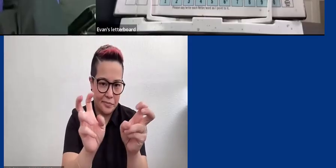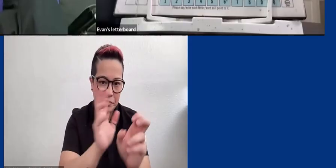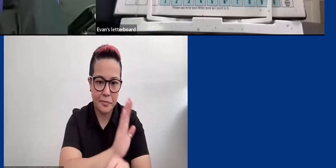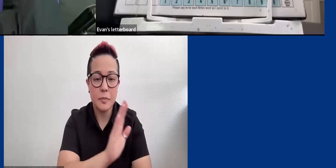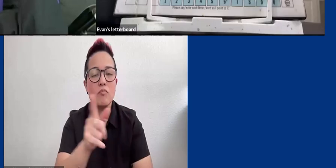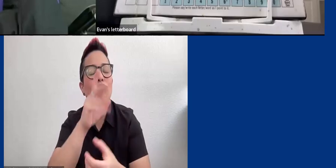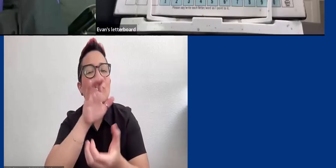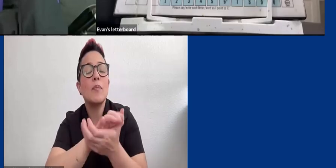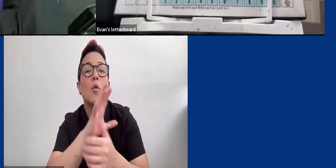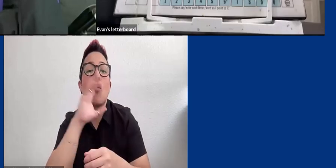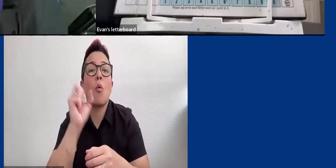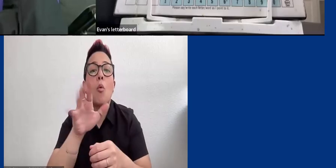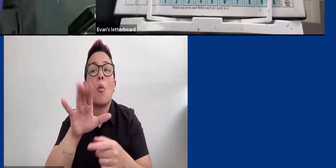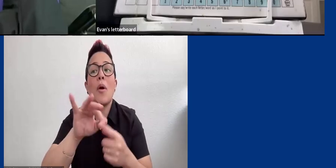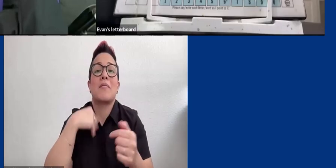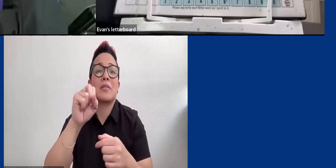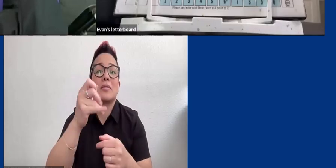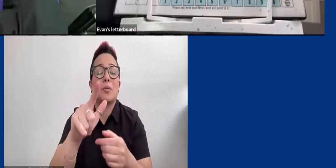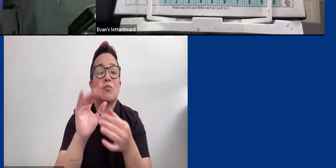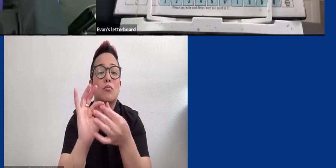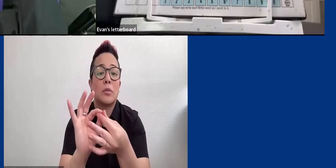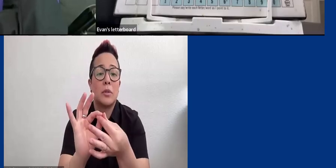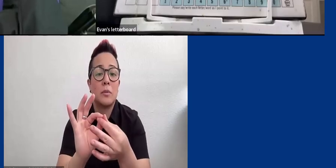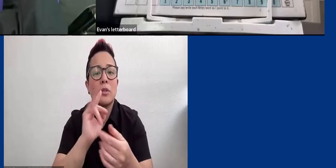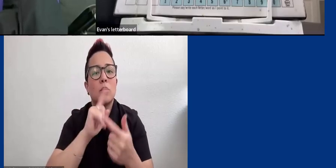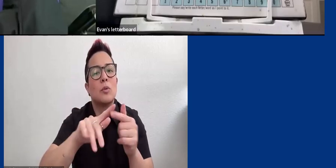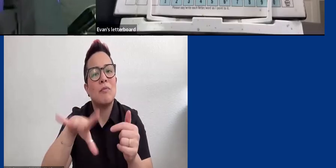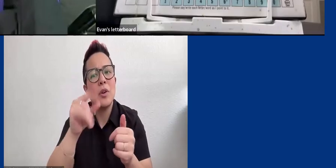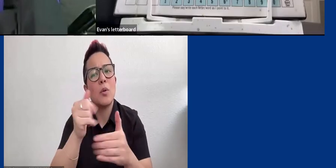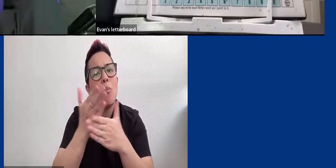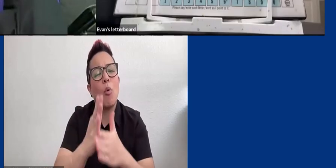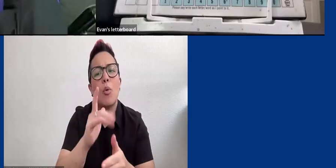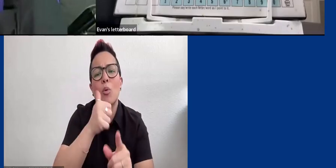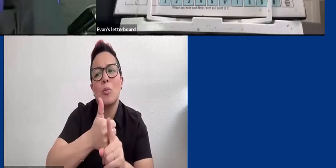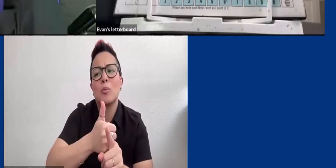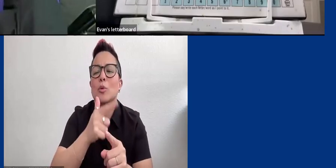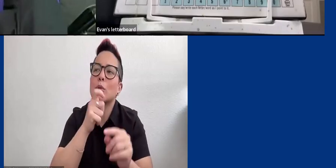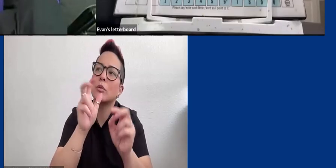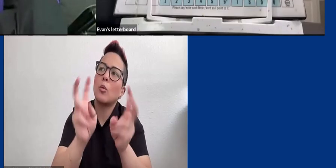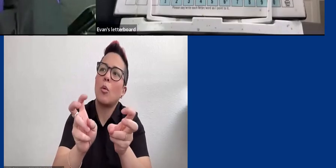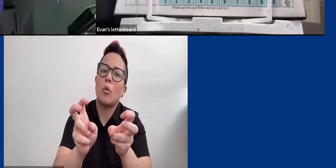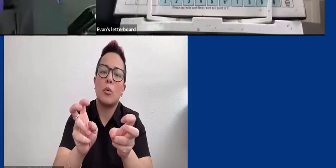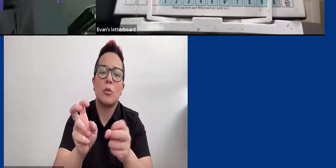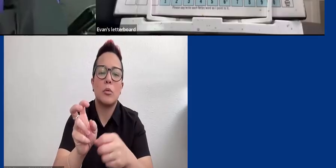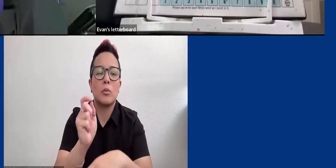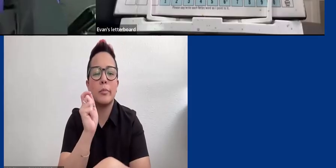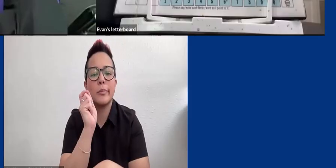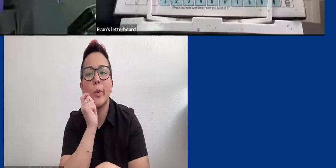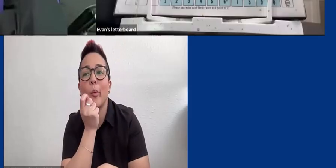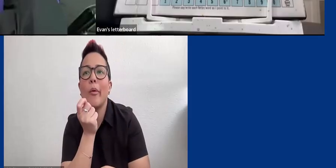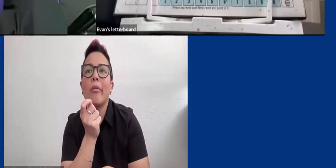a sexual relationship is to find a partner who is quote cool and understanding unquote.